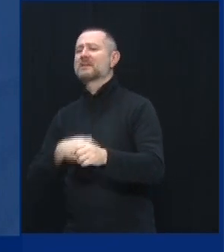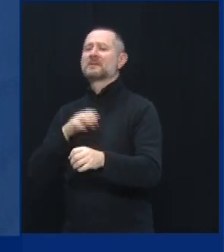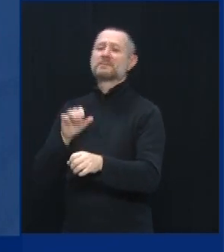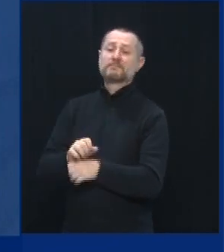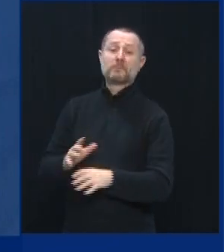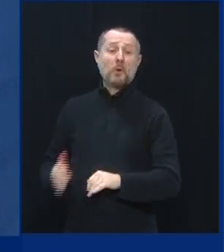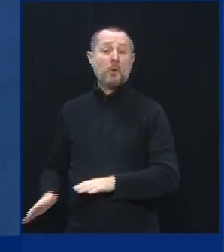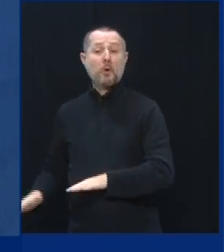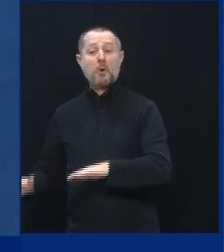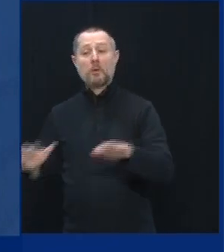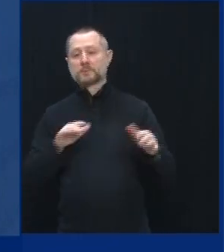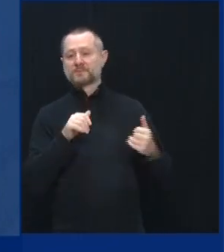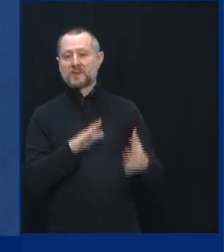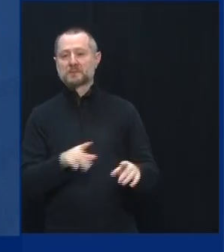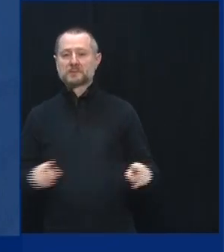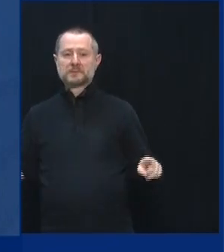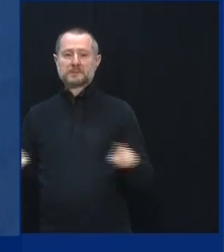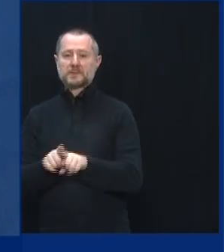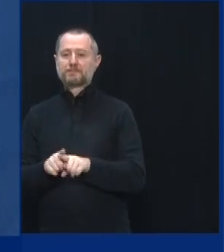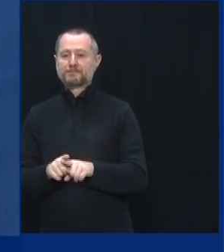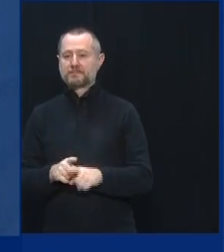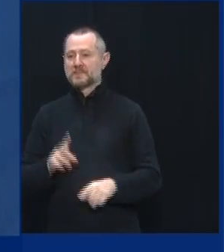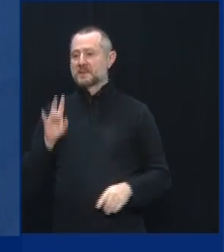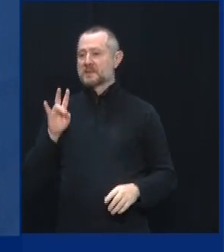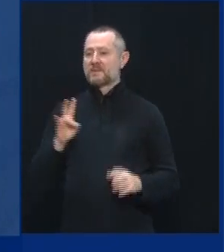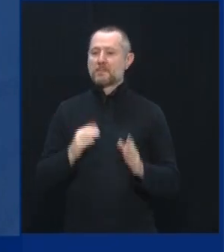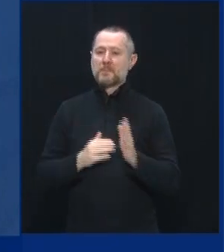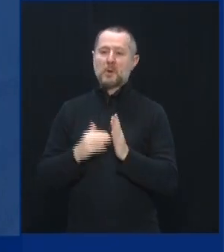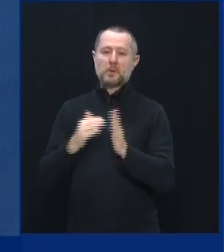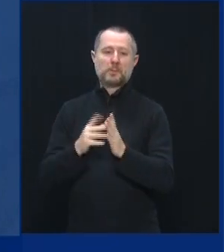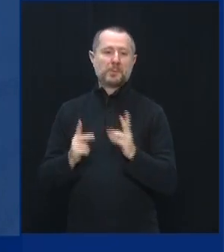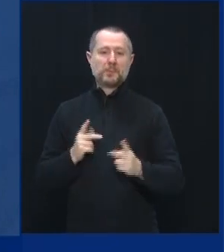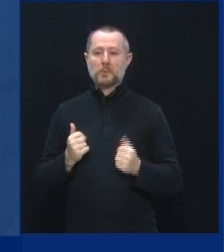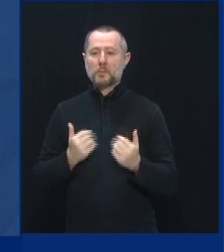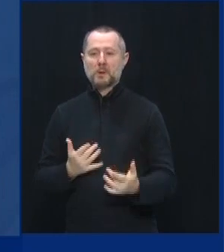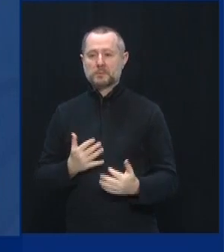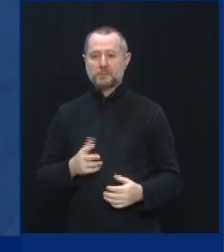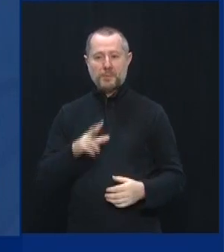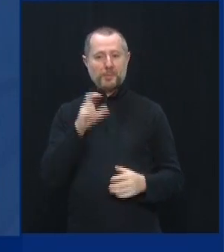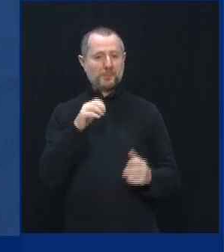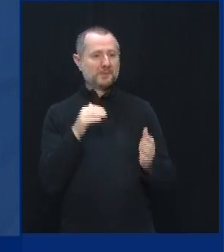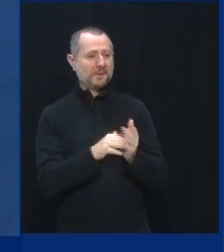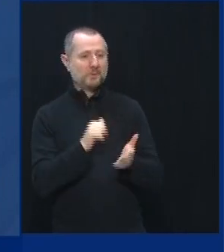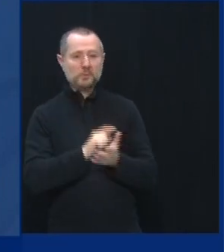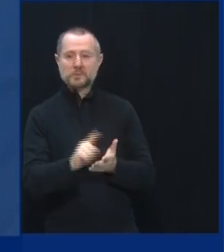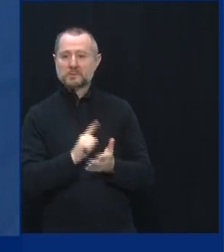I DON'T HAVE ENOUGH. YOU KNOW EVERYONE LOOKING FOR AN APPOINTMENT, I CAN'T GET ONE.